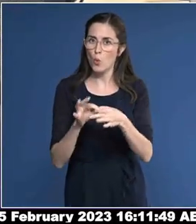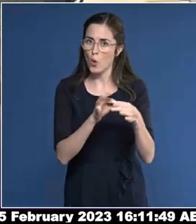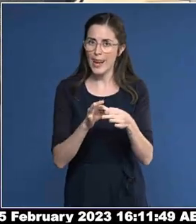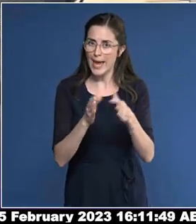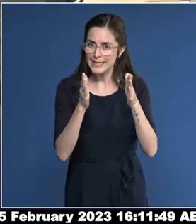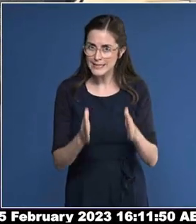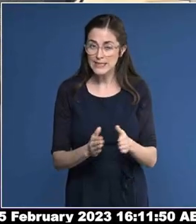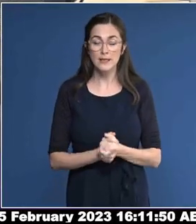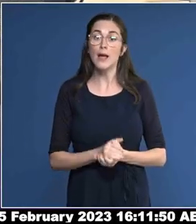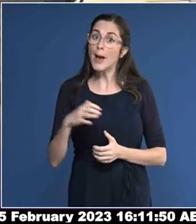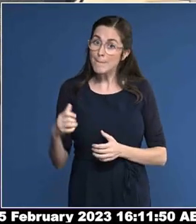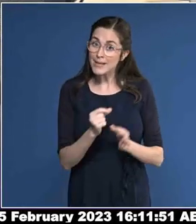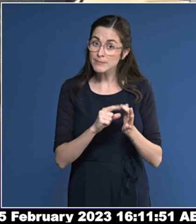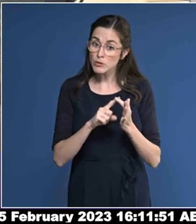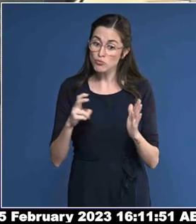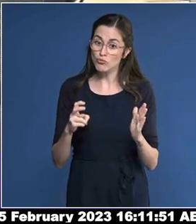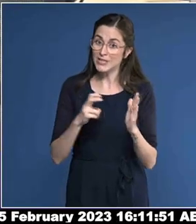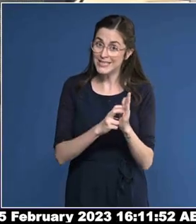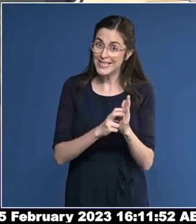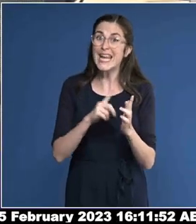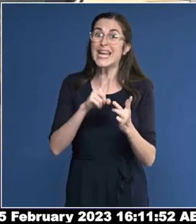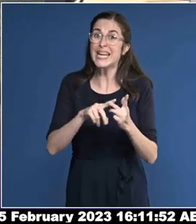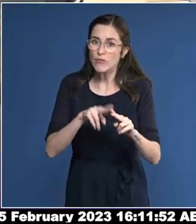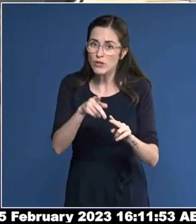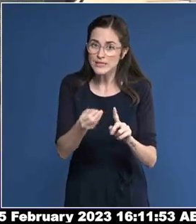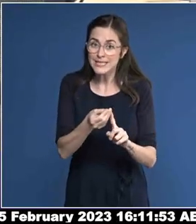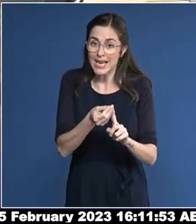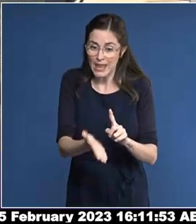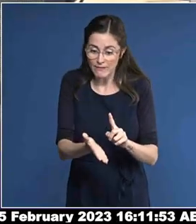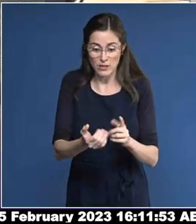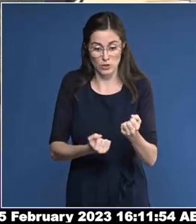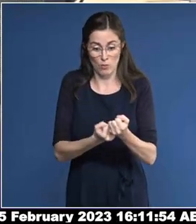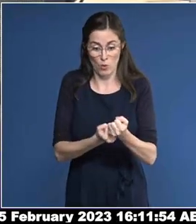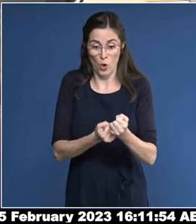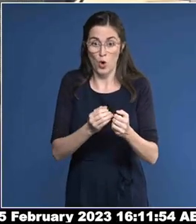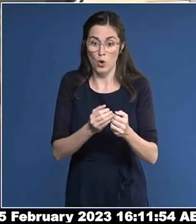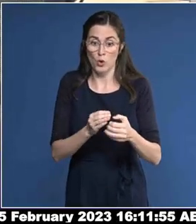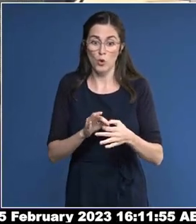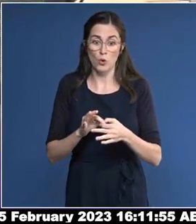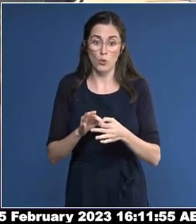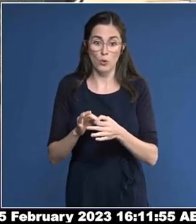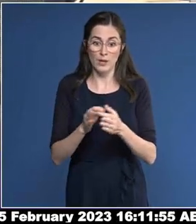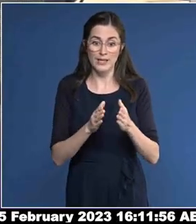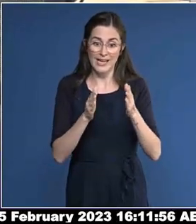registered if you are delivering support coordination to a participant who is agency-managed. MR HARPER: That is correct.